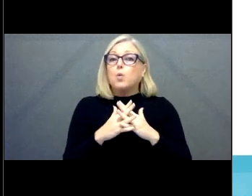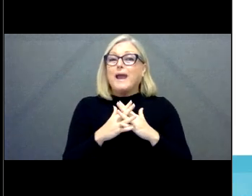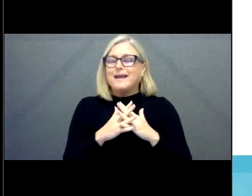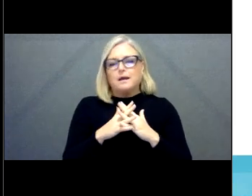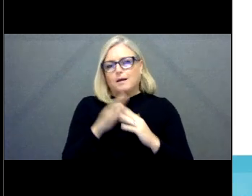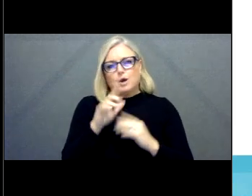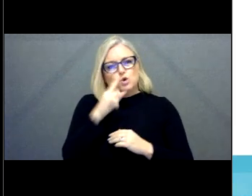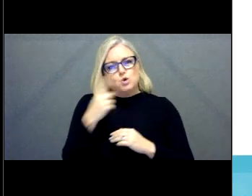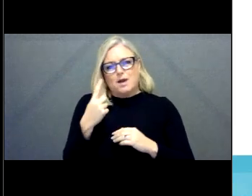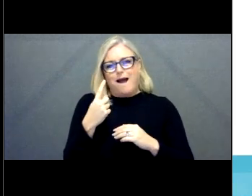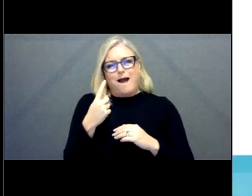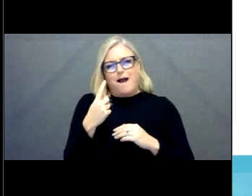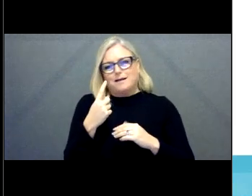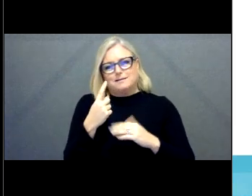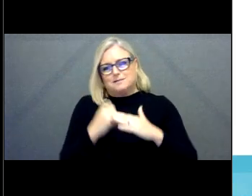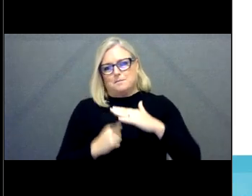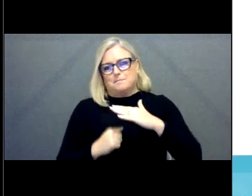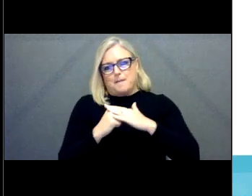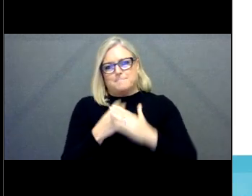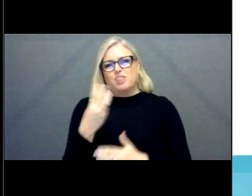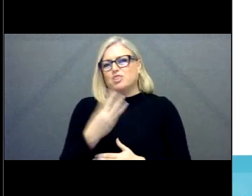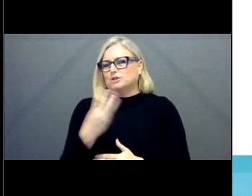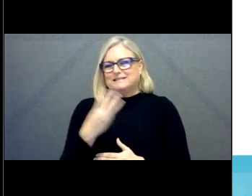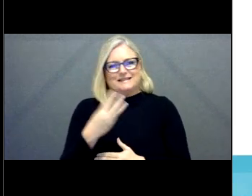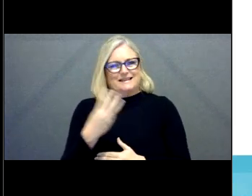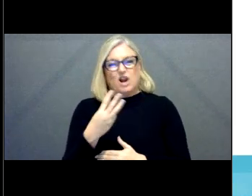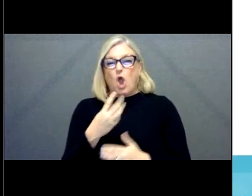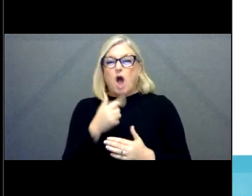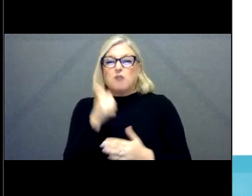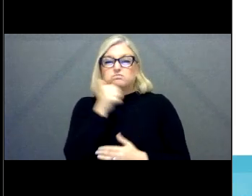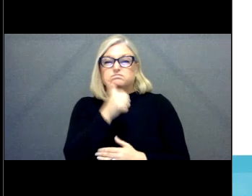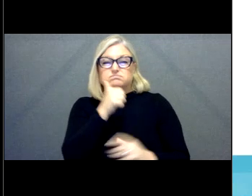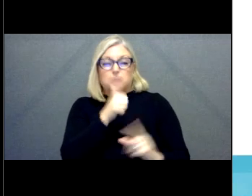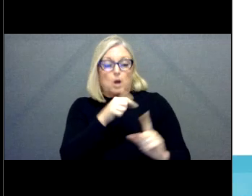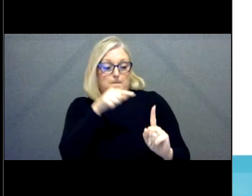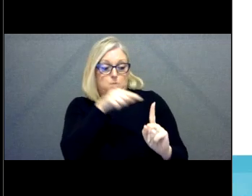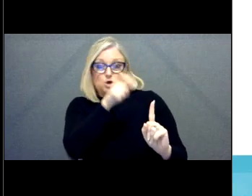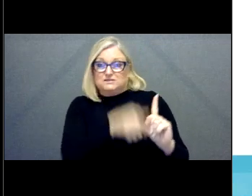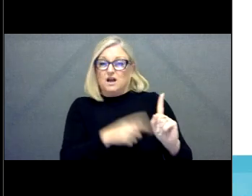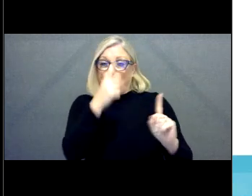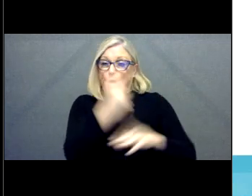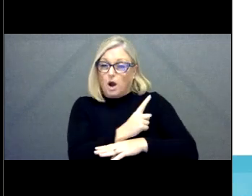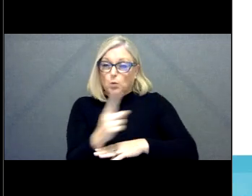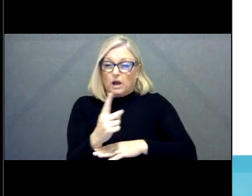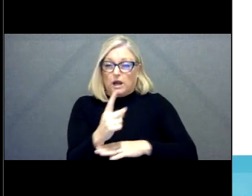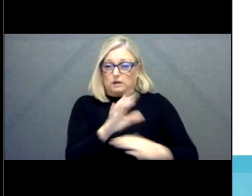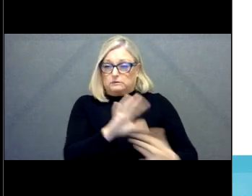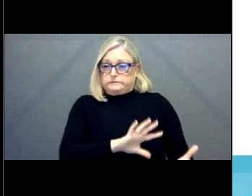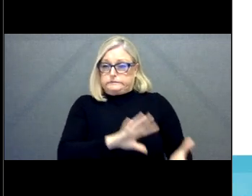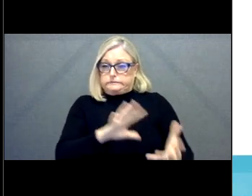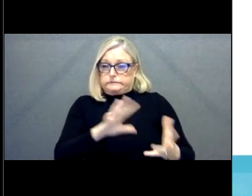accumulate um enough um days to get seven days in custody but rather it would be something over